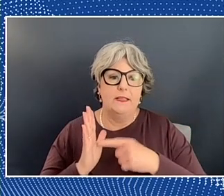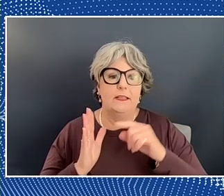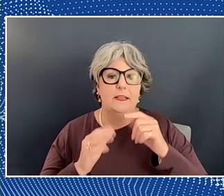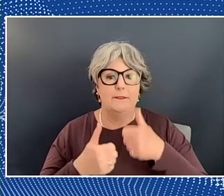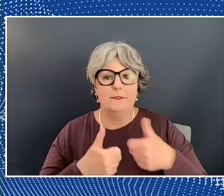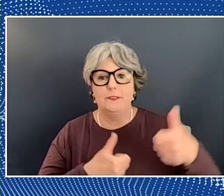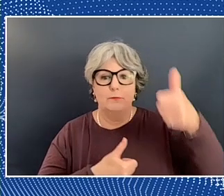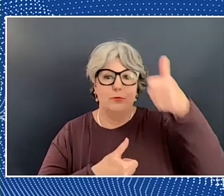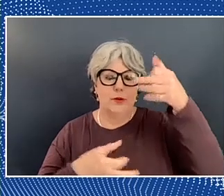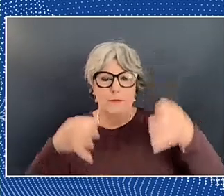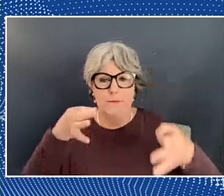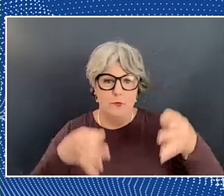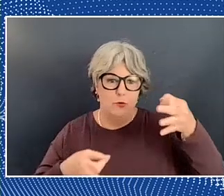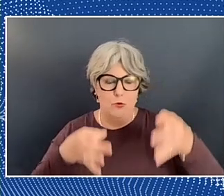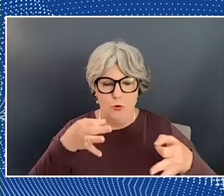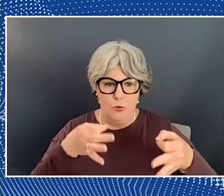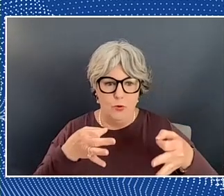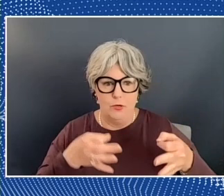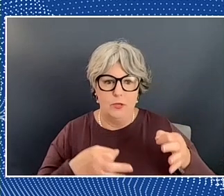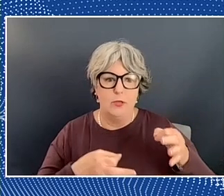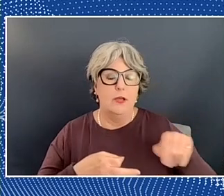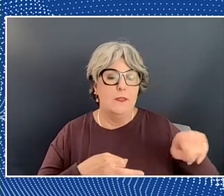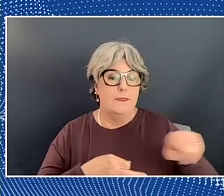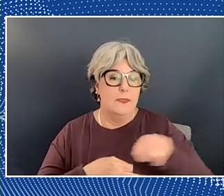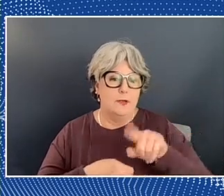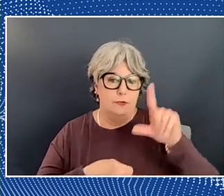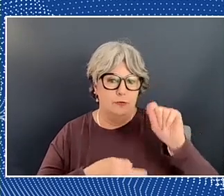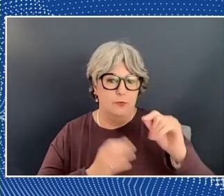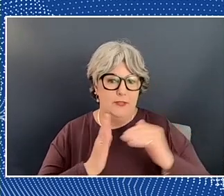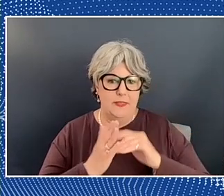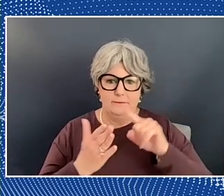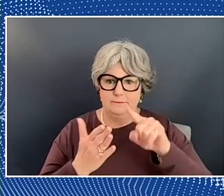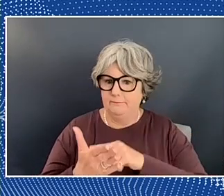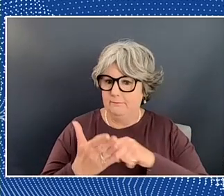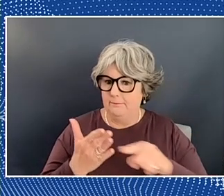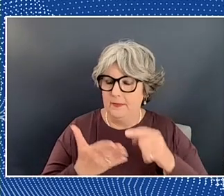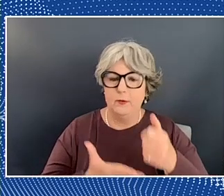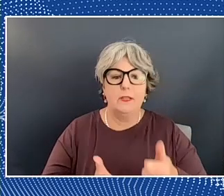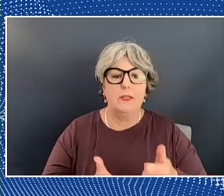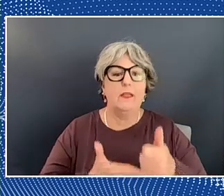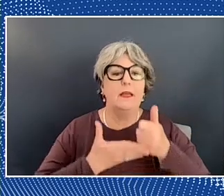borrowers with $20,000 student loan cancellation, that would have been me because I received a Pell Grant.